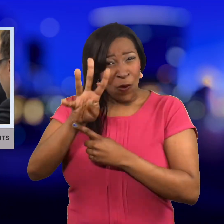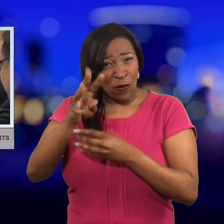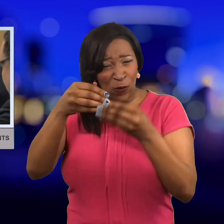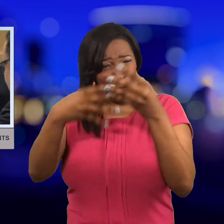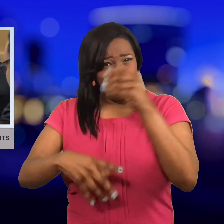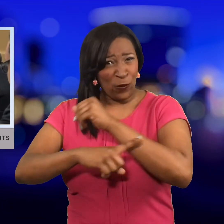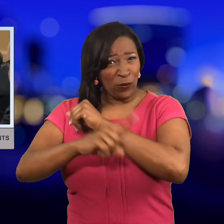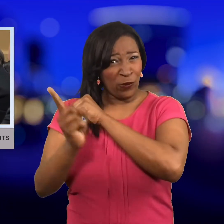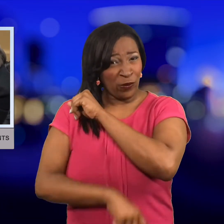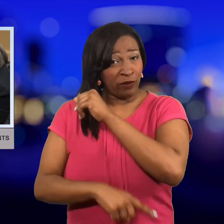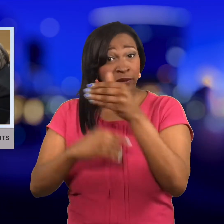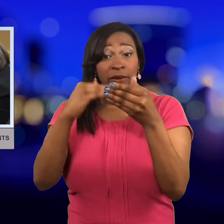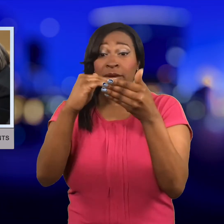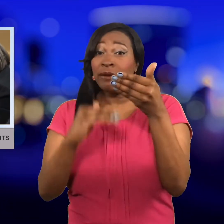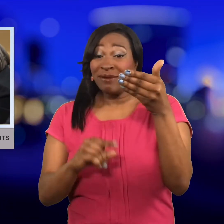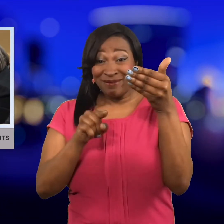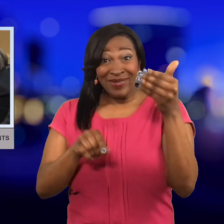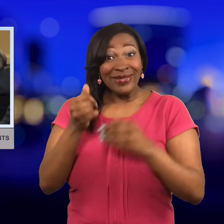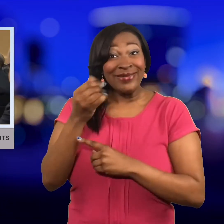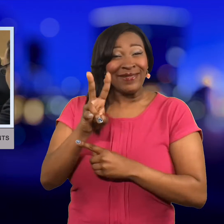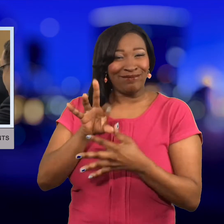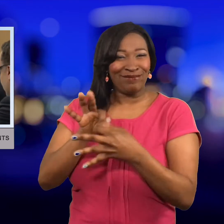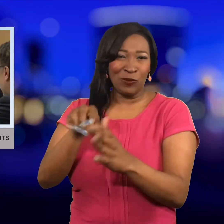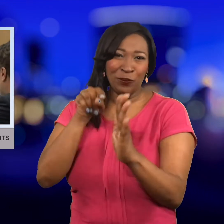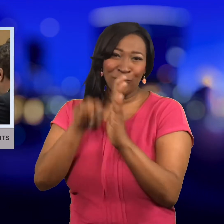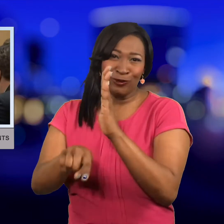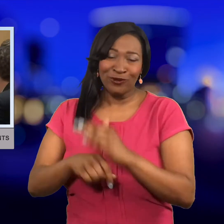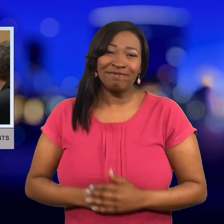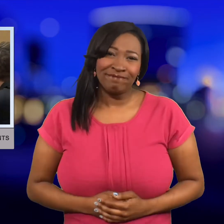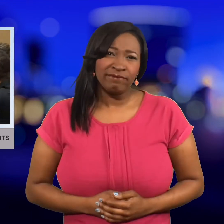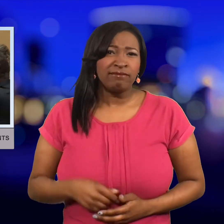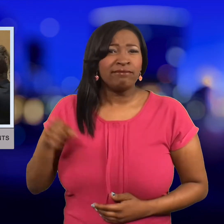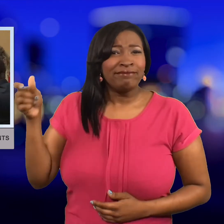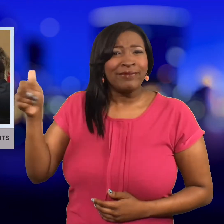of premeditated murder and 17 counts of attempted murder.